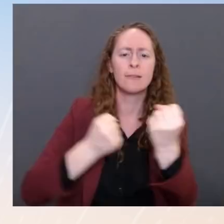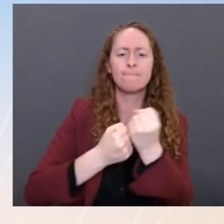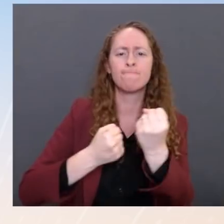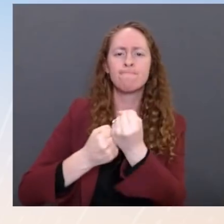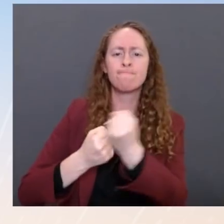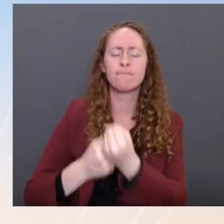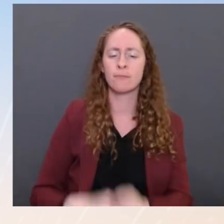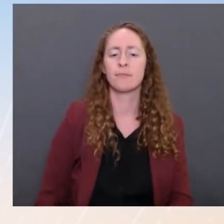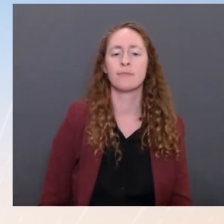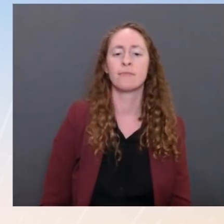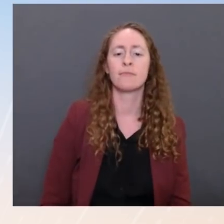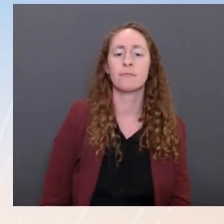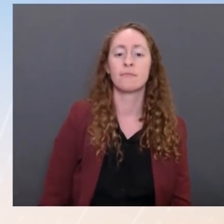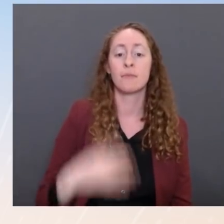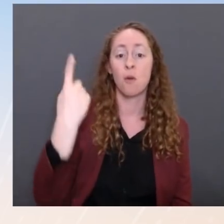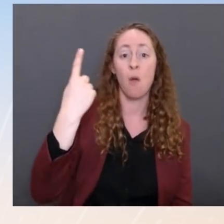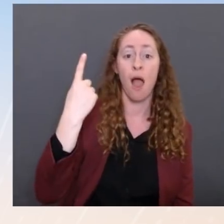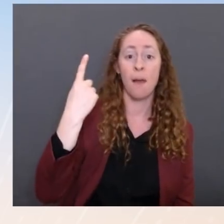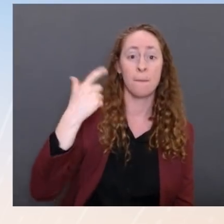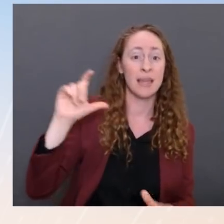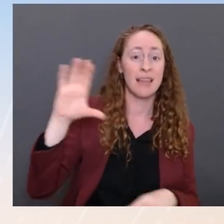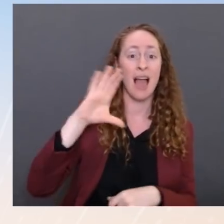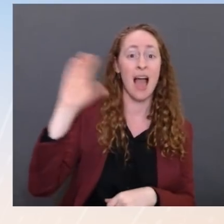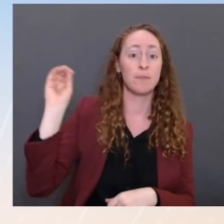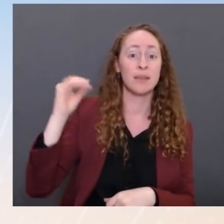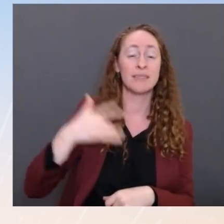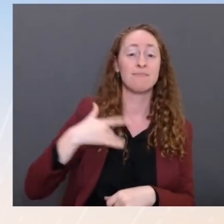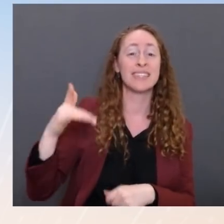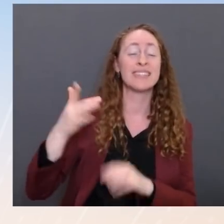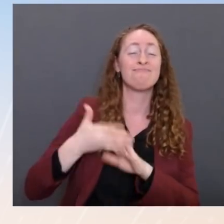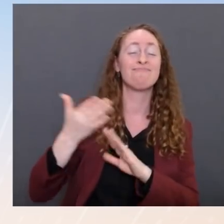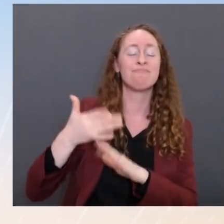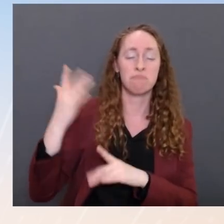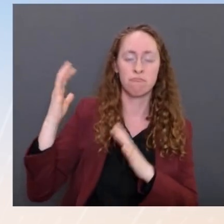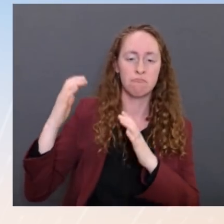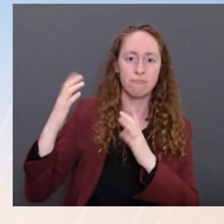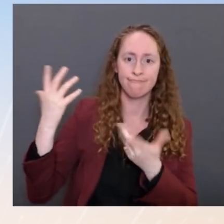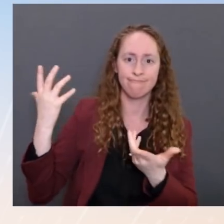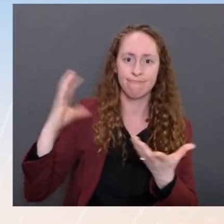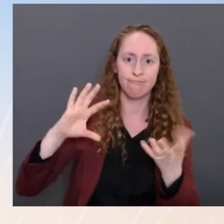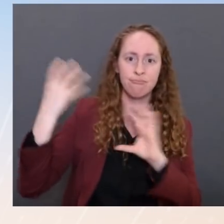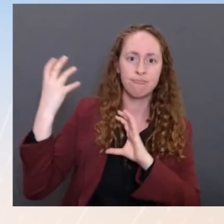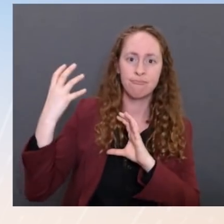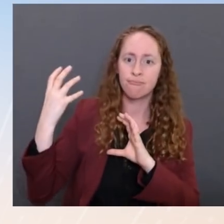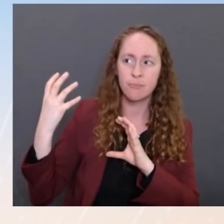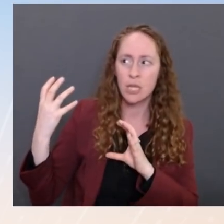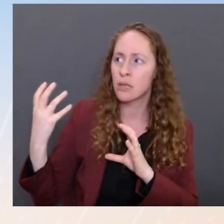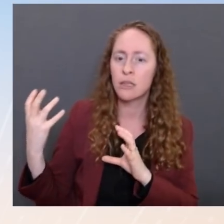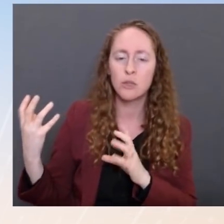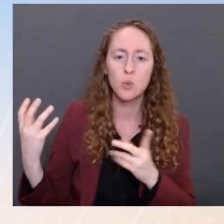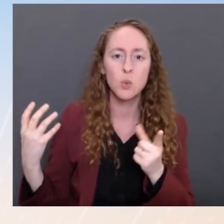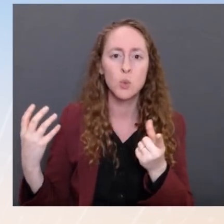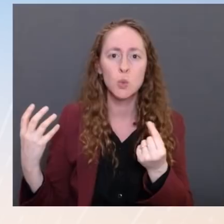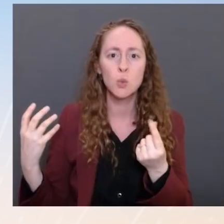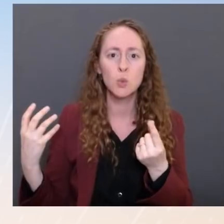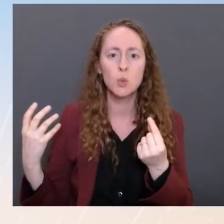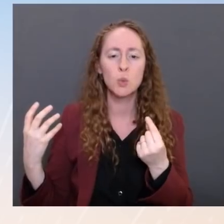one of the easiest and fastest ways to address that is to increase supply from some of the other suppliers, and, also, to import more,